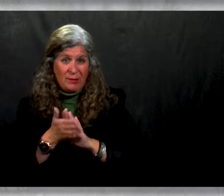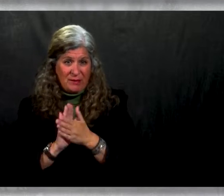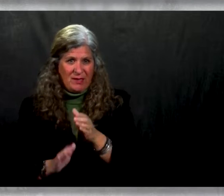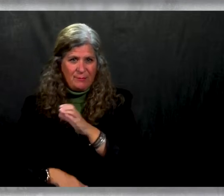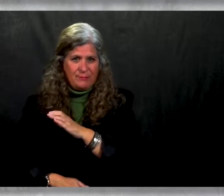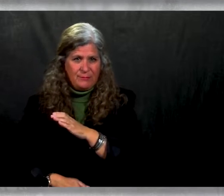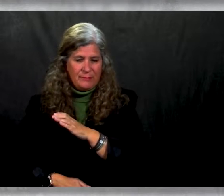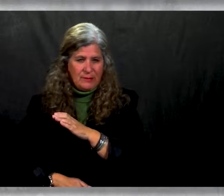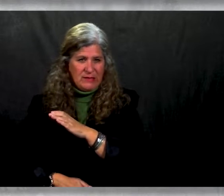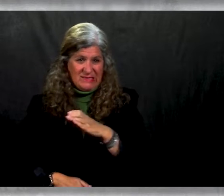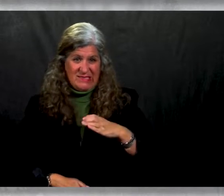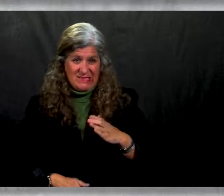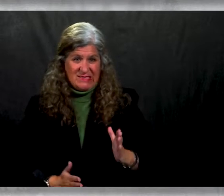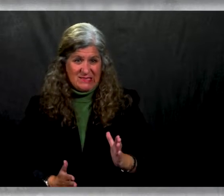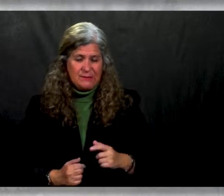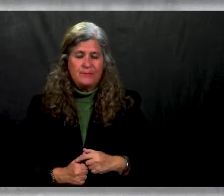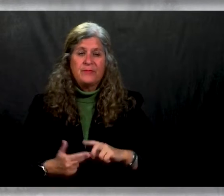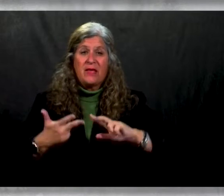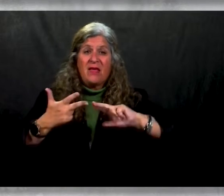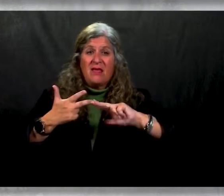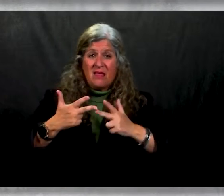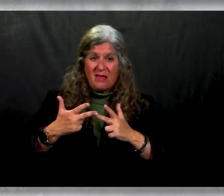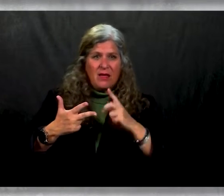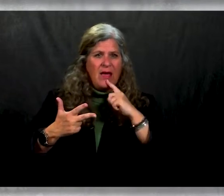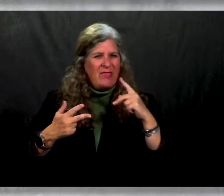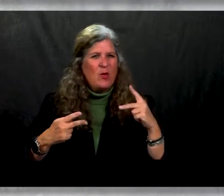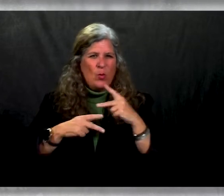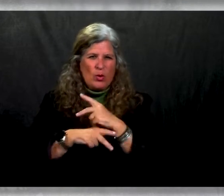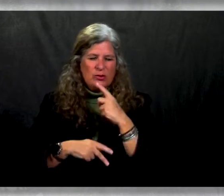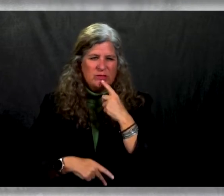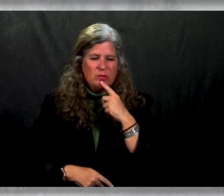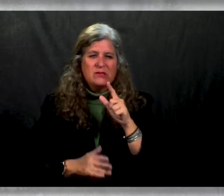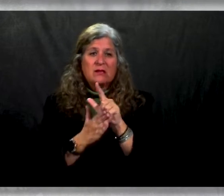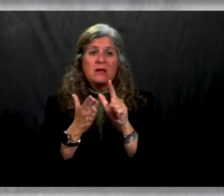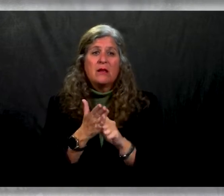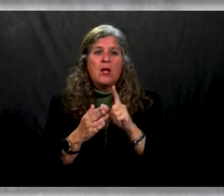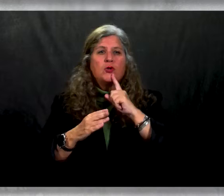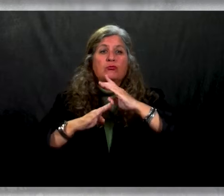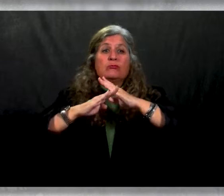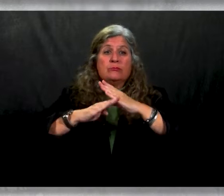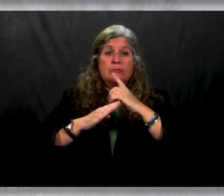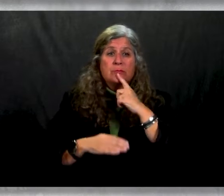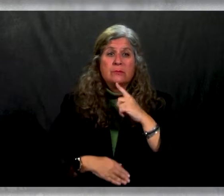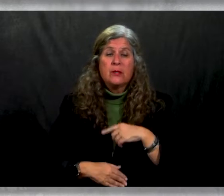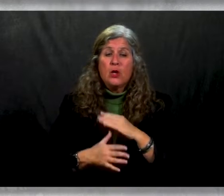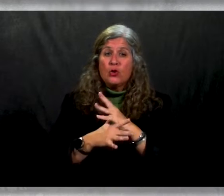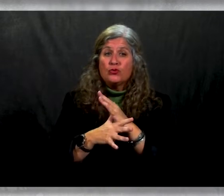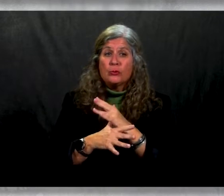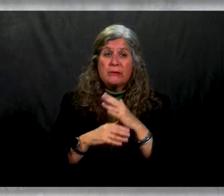The third and probably the worst of the laws was what they called the law to protect German blood and German honor.